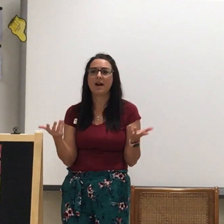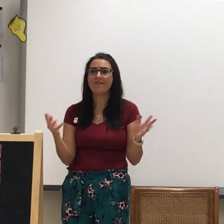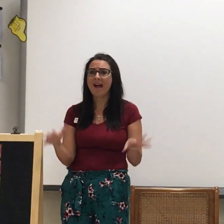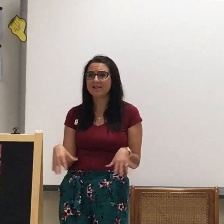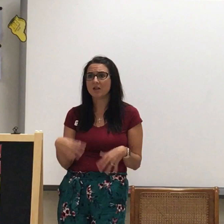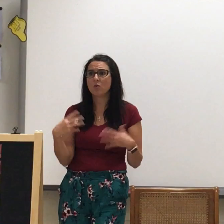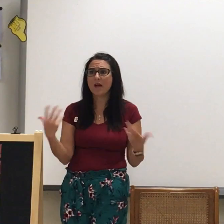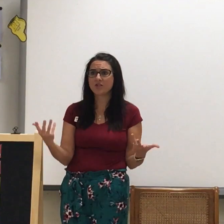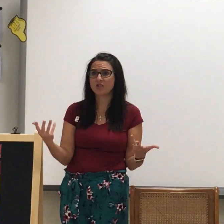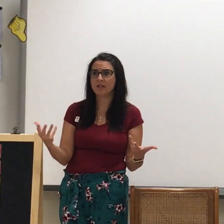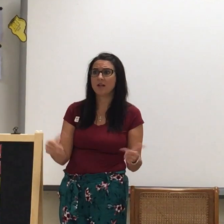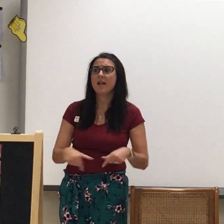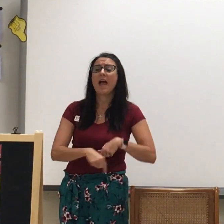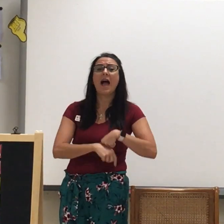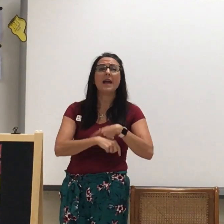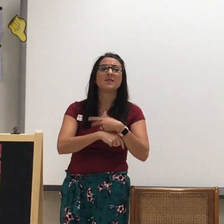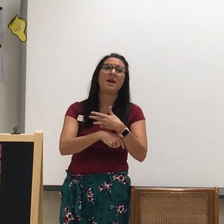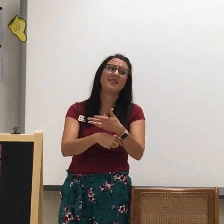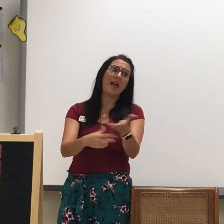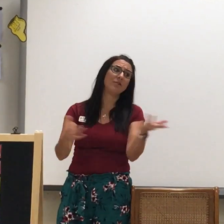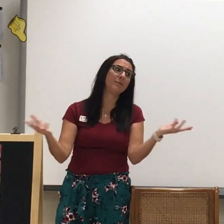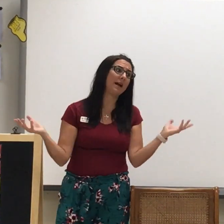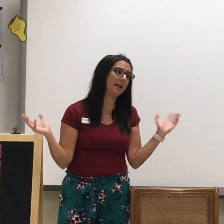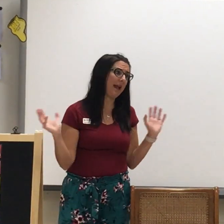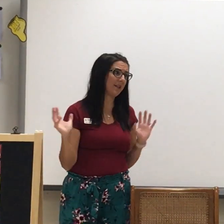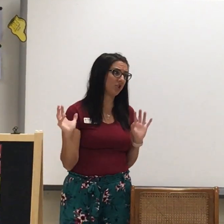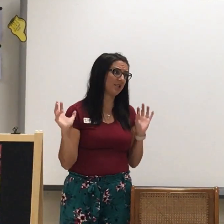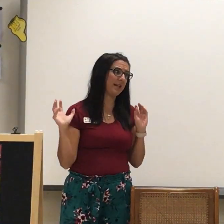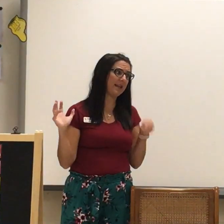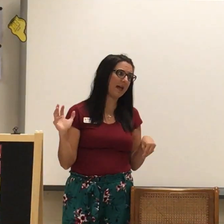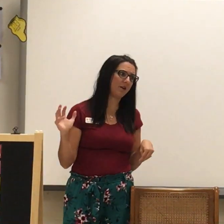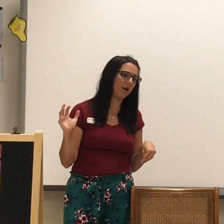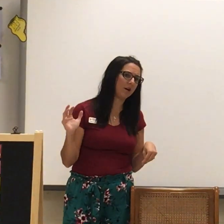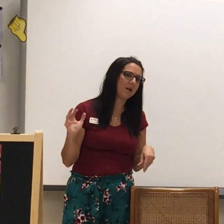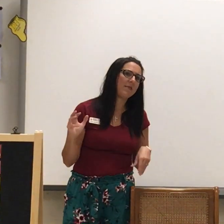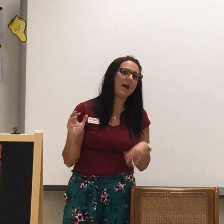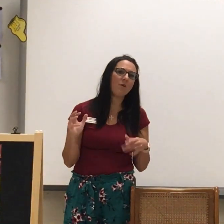do need to respond... if I ask a question, I expect everybody to answer together. That